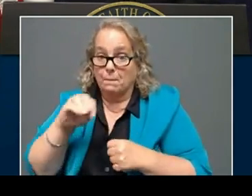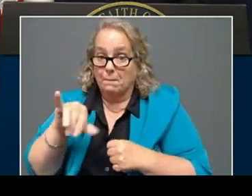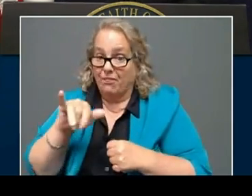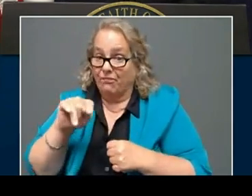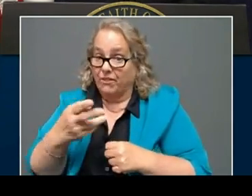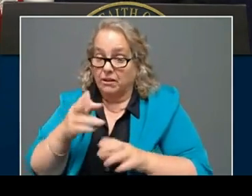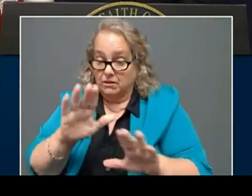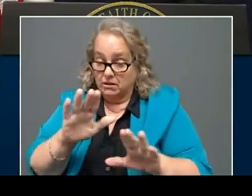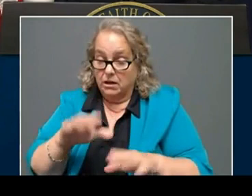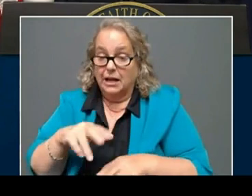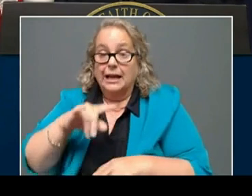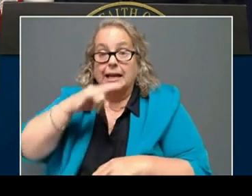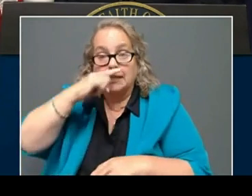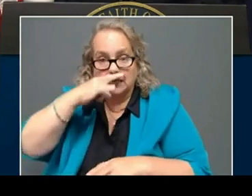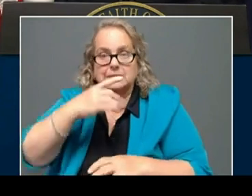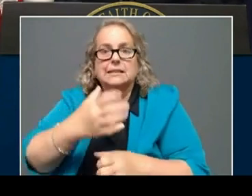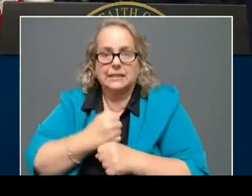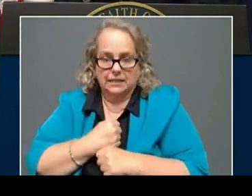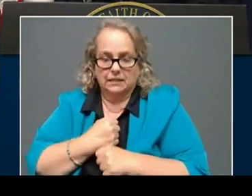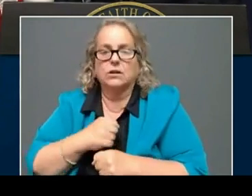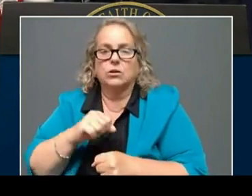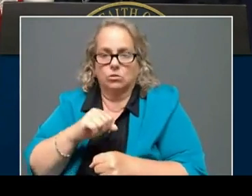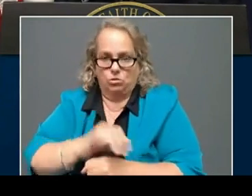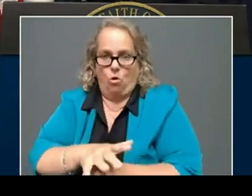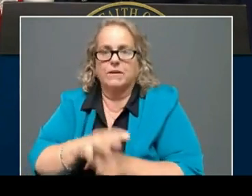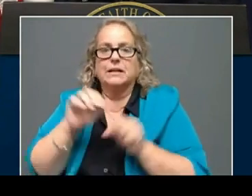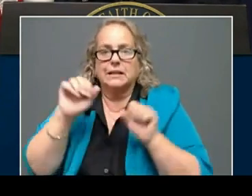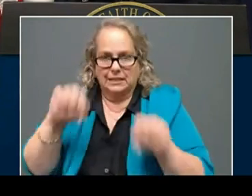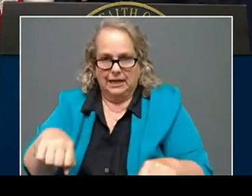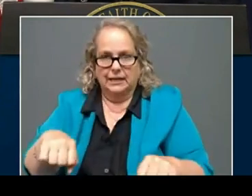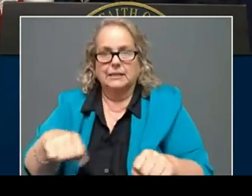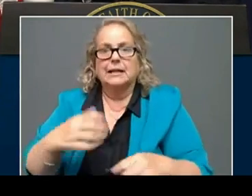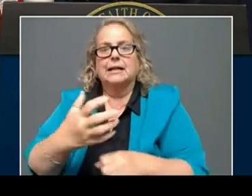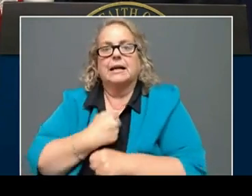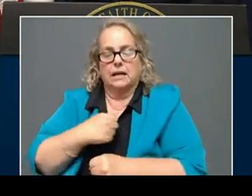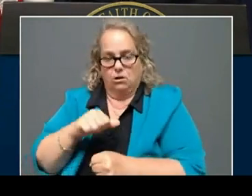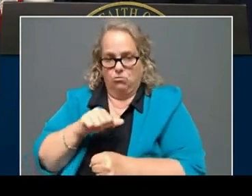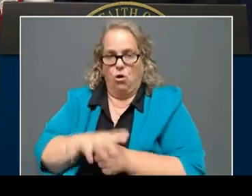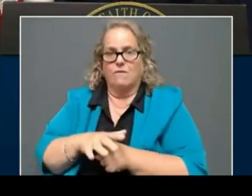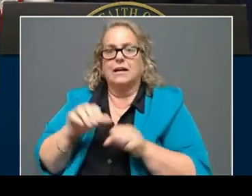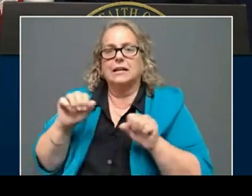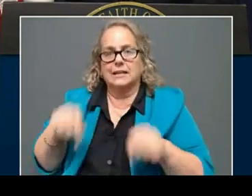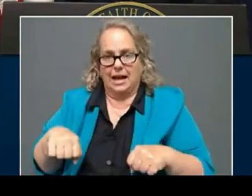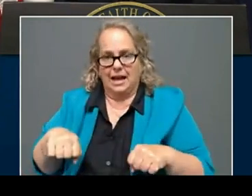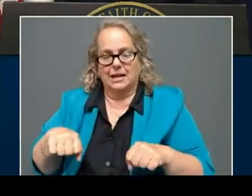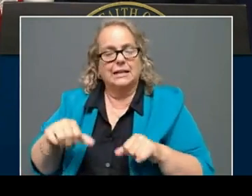covid and they're contracting covid at basically the same rate or generally